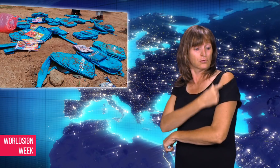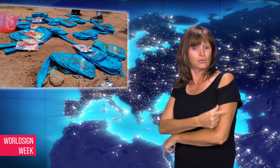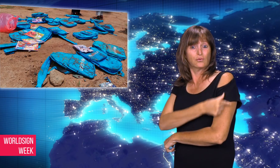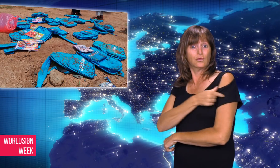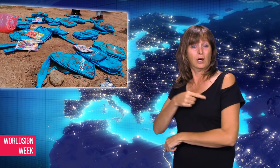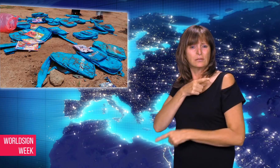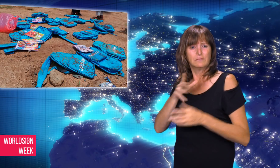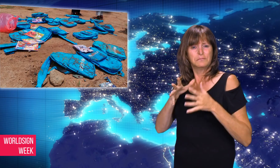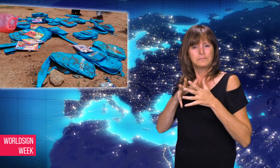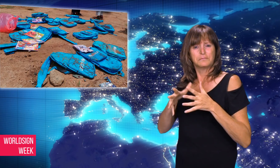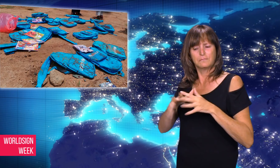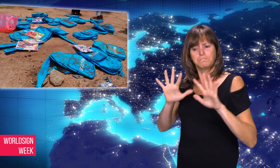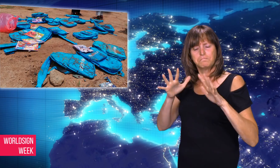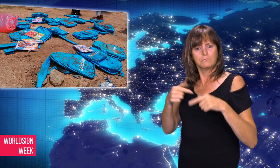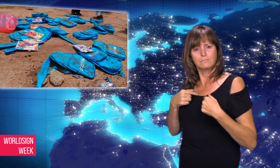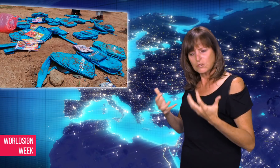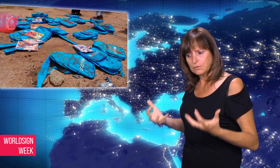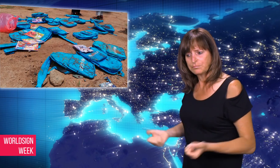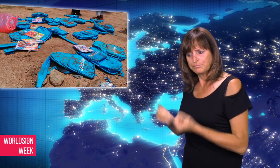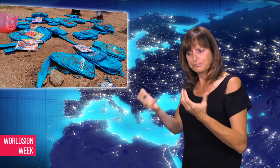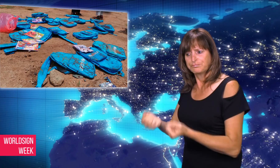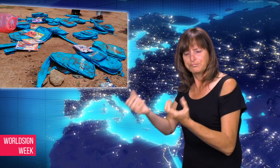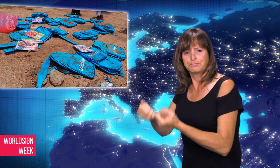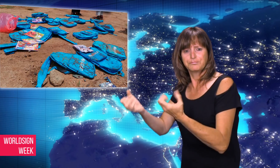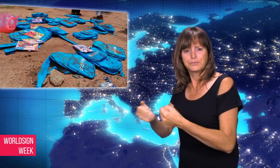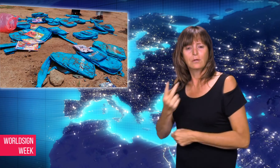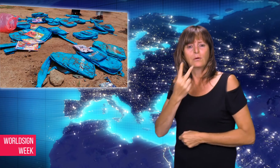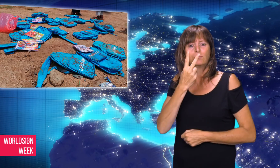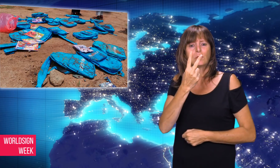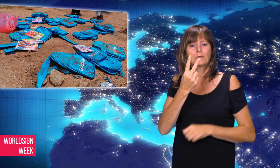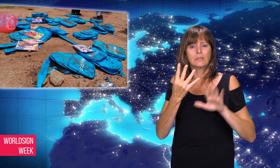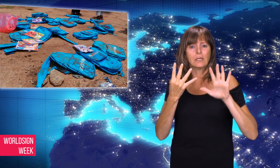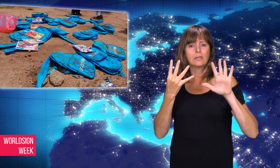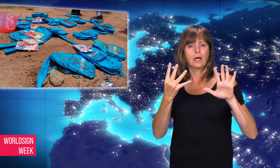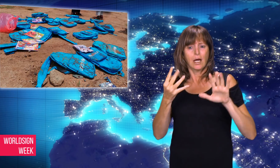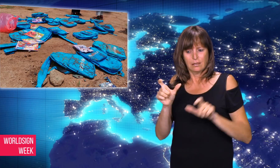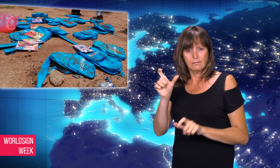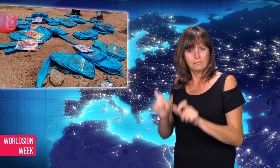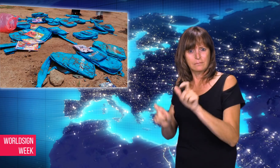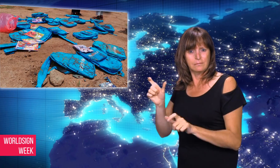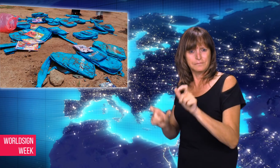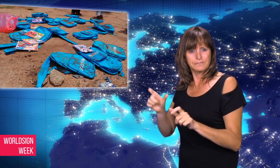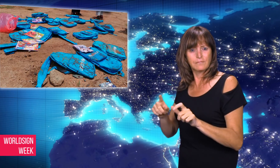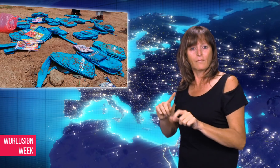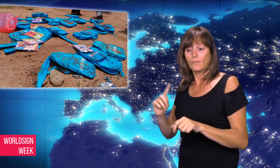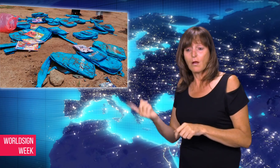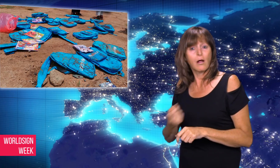people including 30 children. The